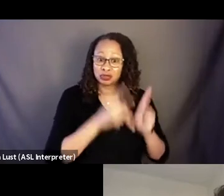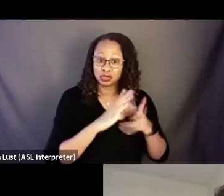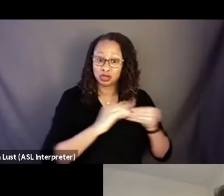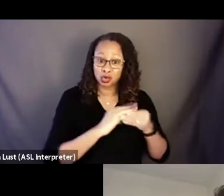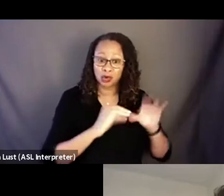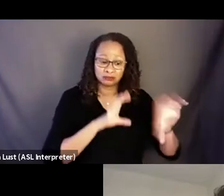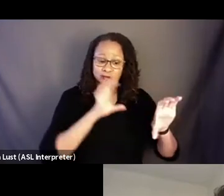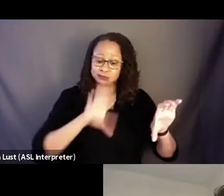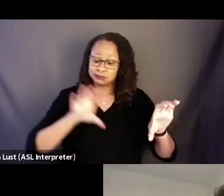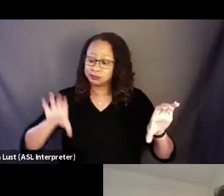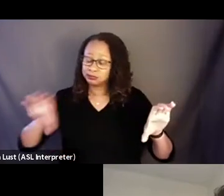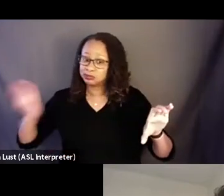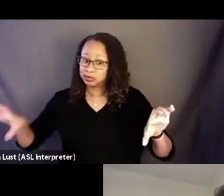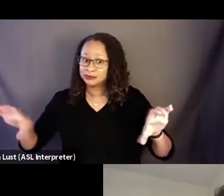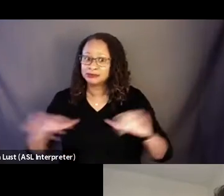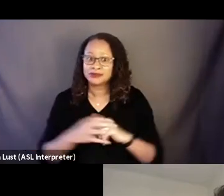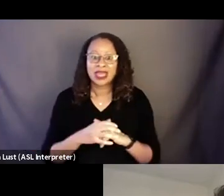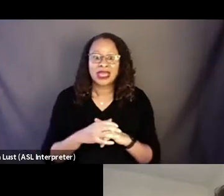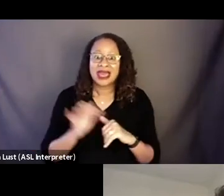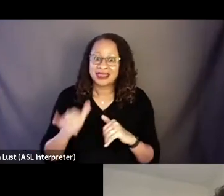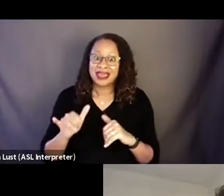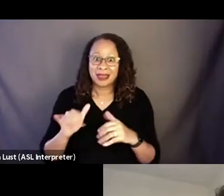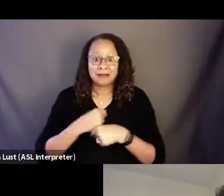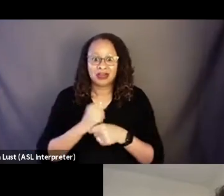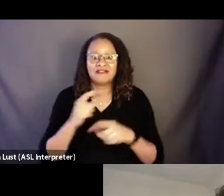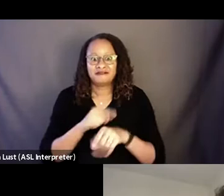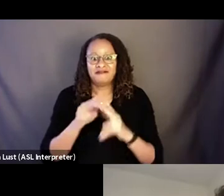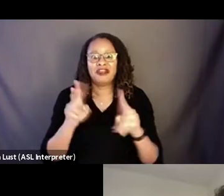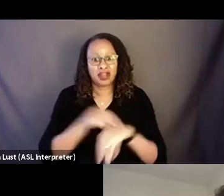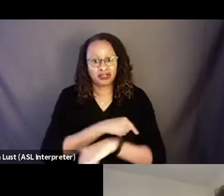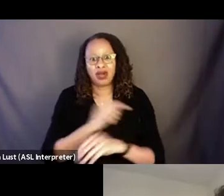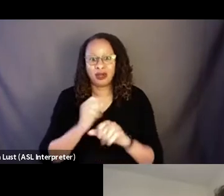and it made for a very long movie. And then, which challenged us to try and find